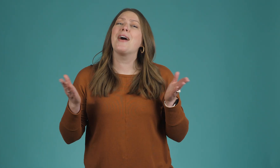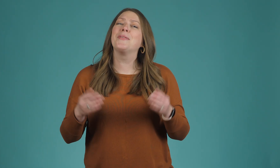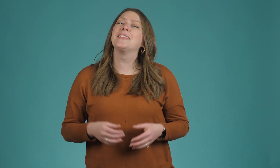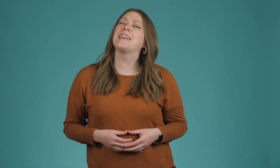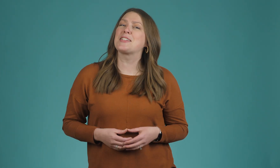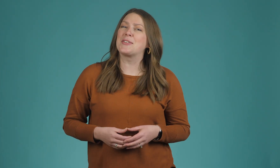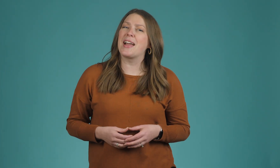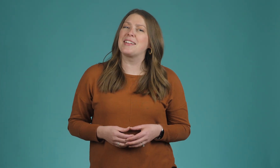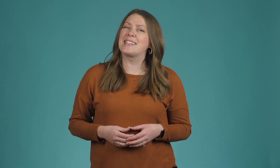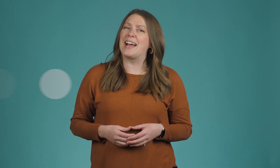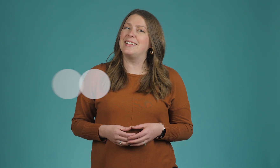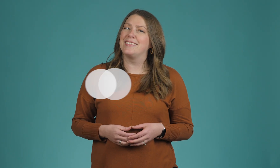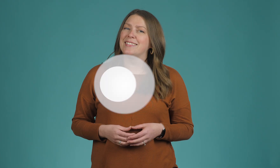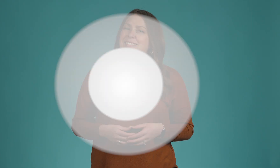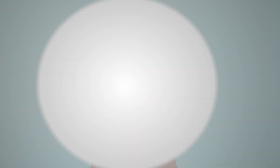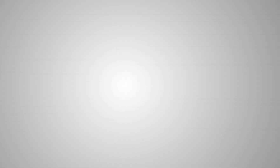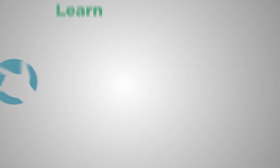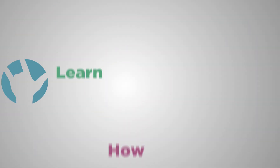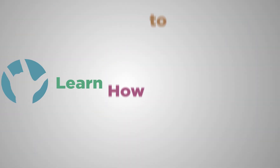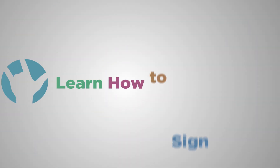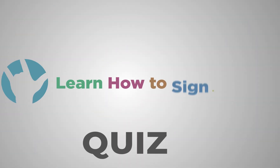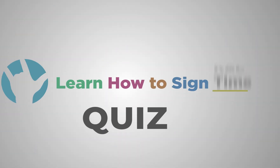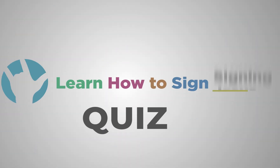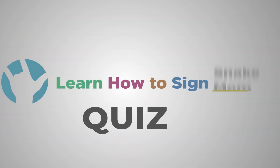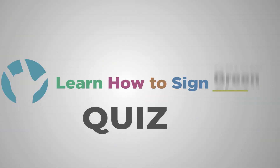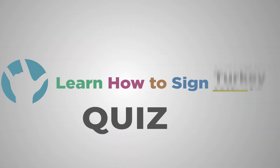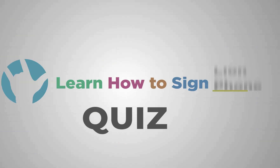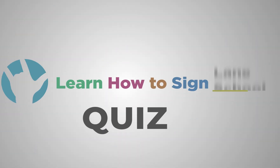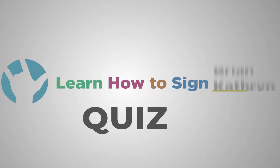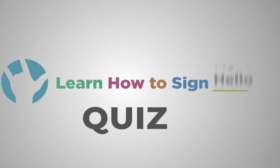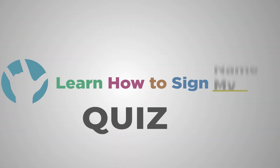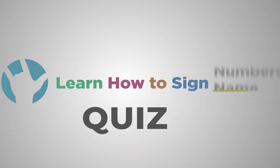Now let's learn how to sign.